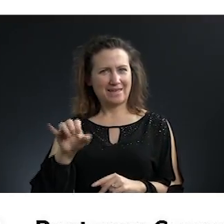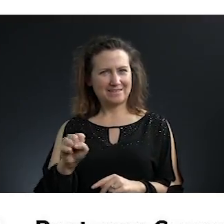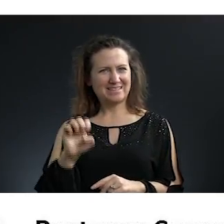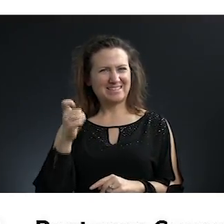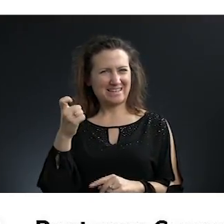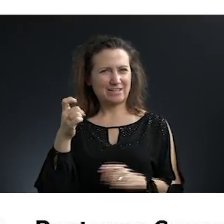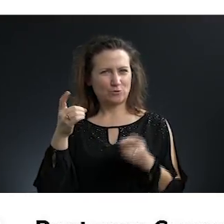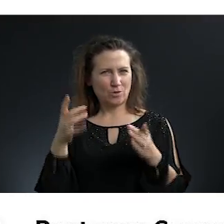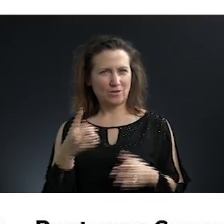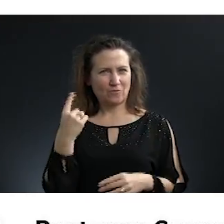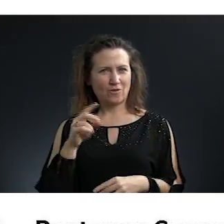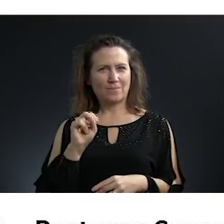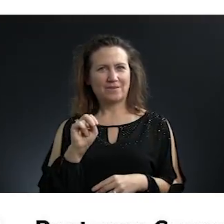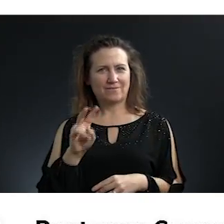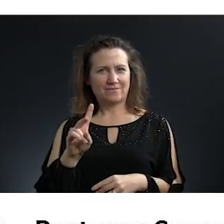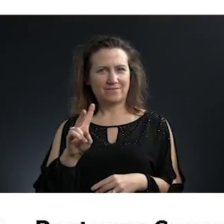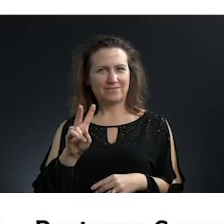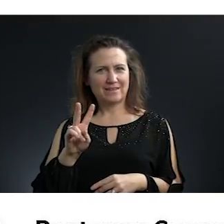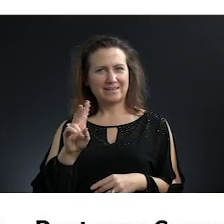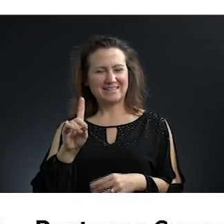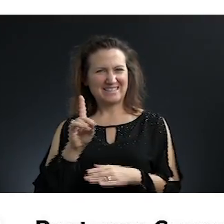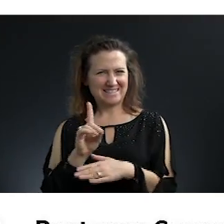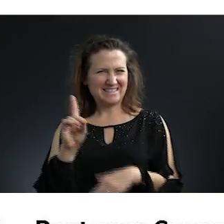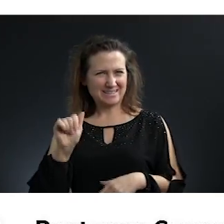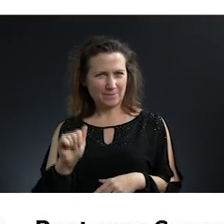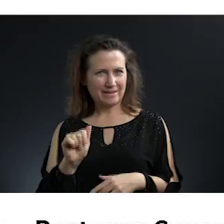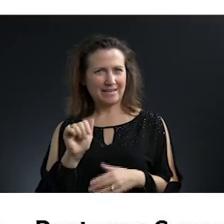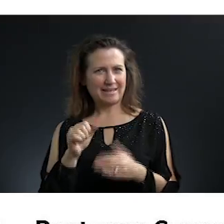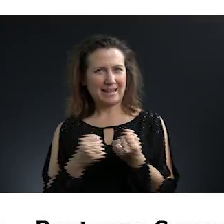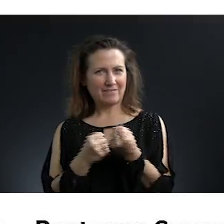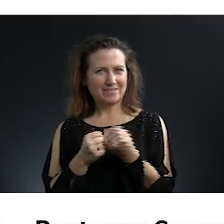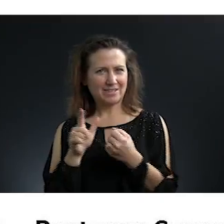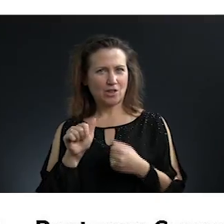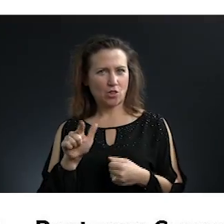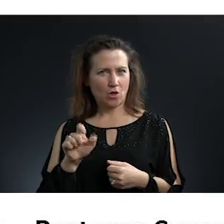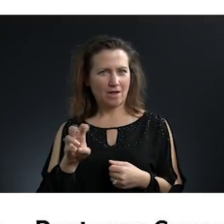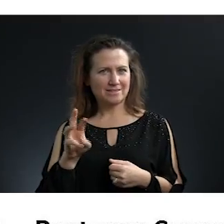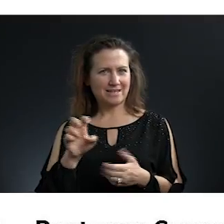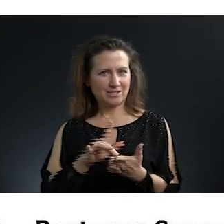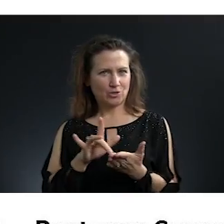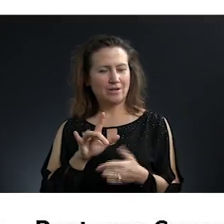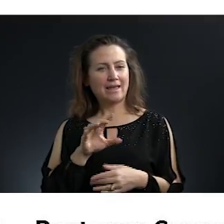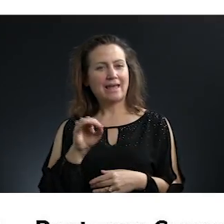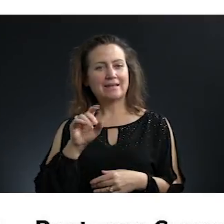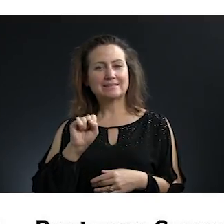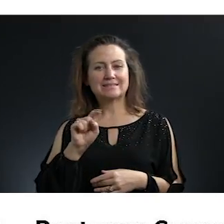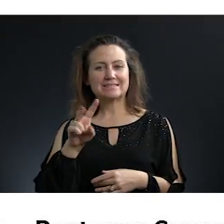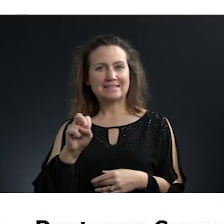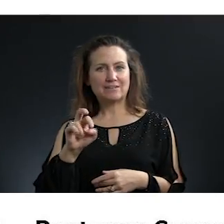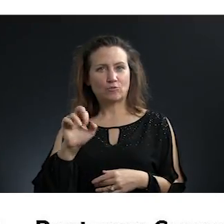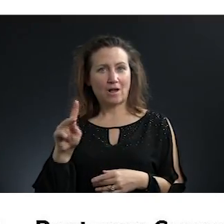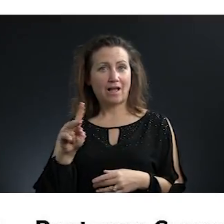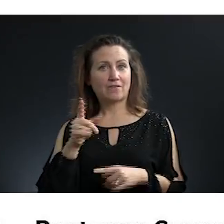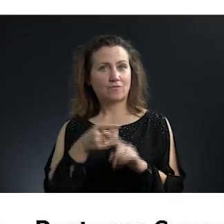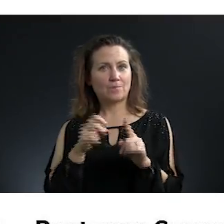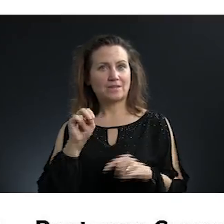disability Advocacy law Center and Steve Rock the executive director of the Nevada University center for excellence in disabilities